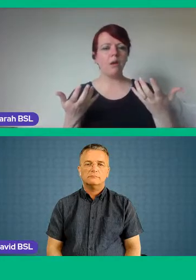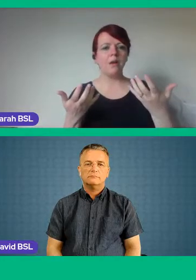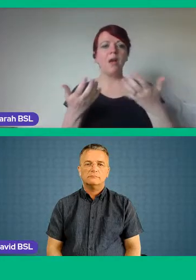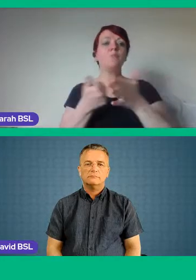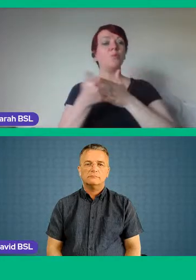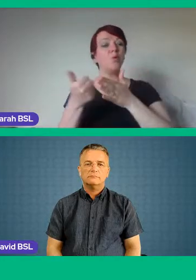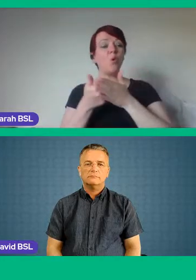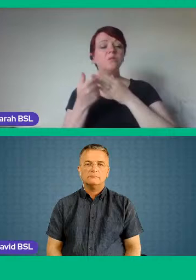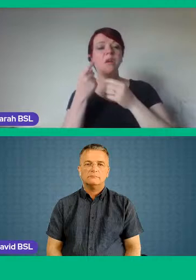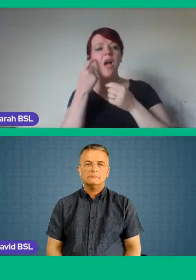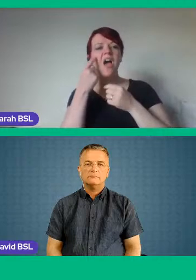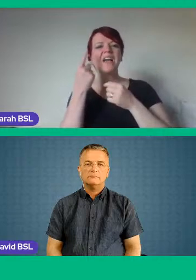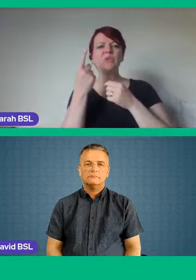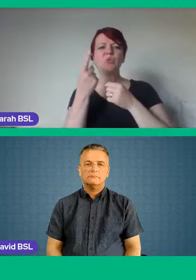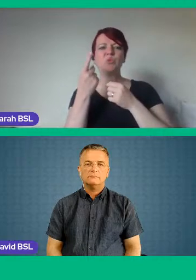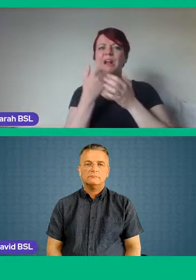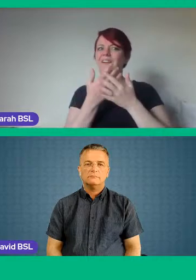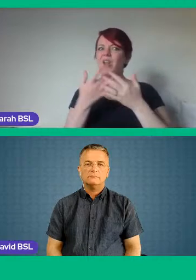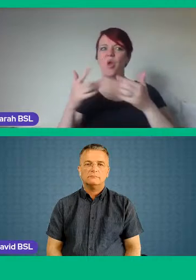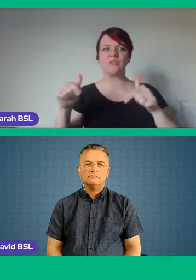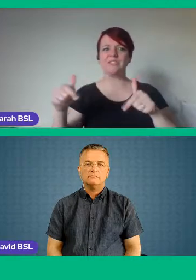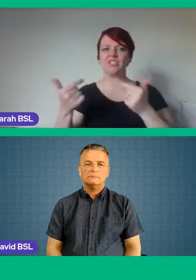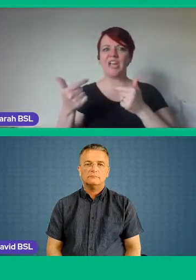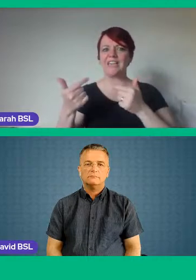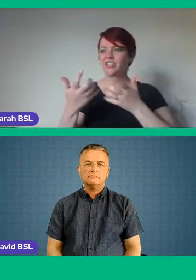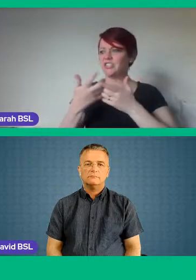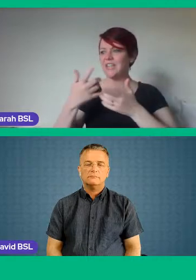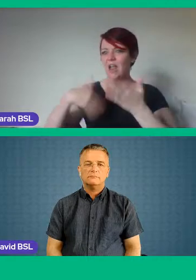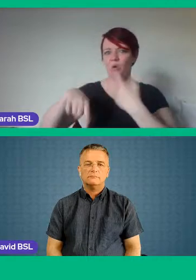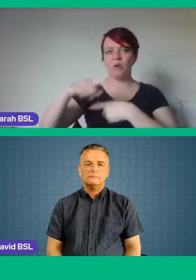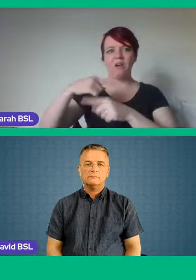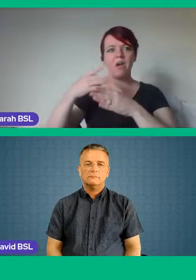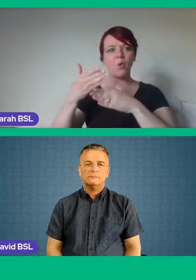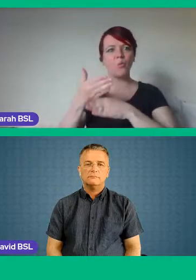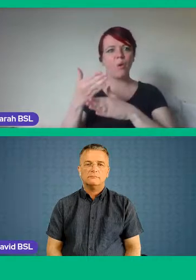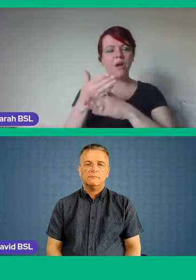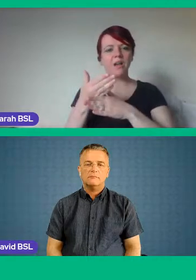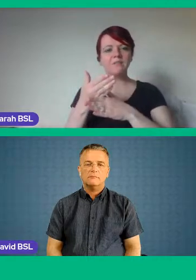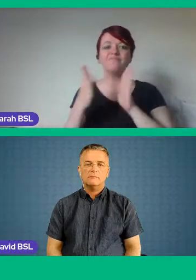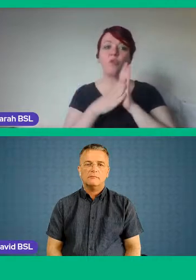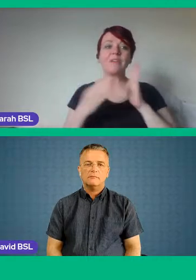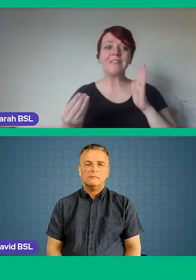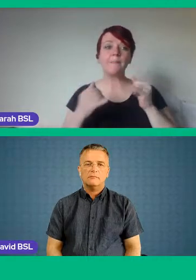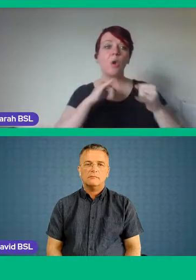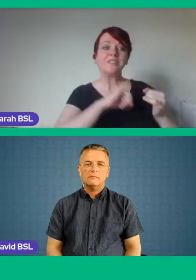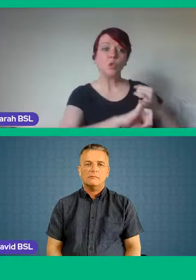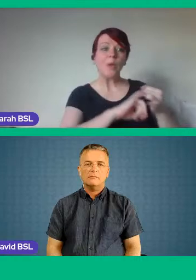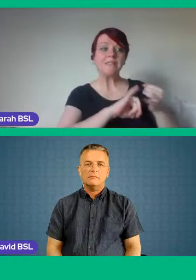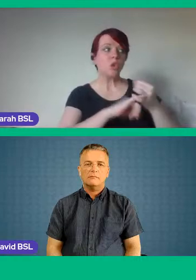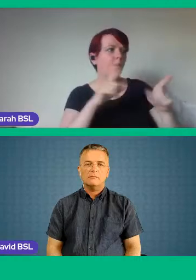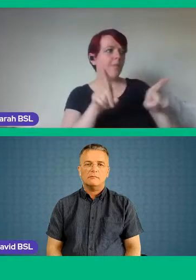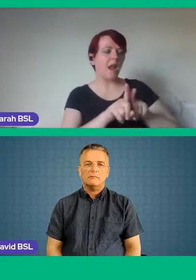And then, we also realise that, we had quite a lot of challenges in the way that we work.